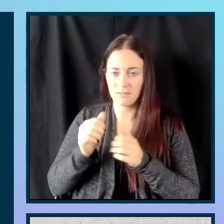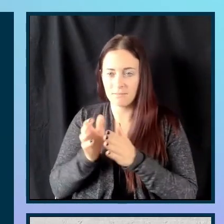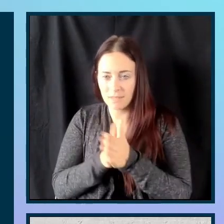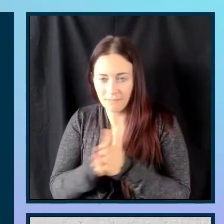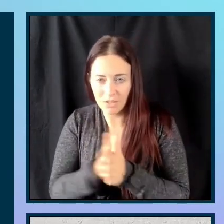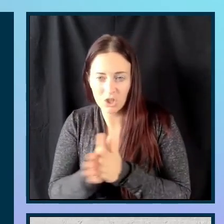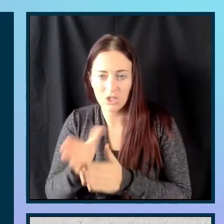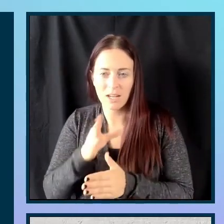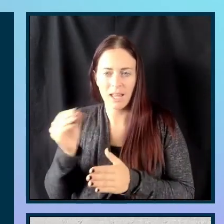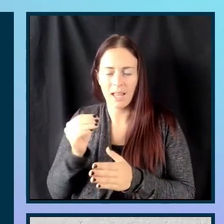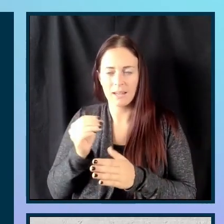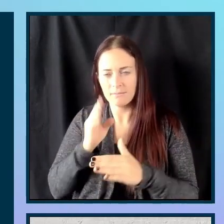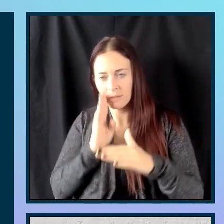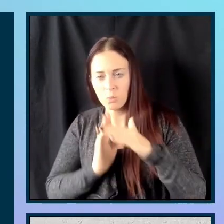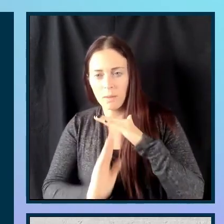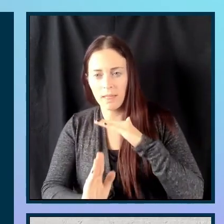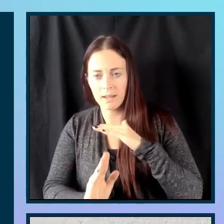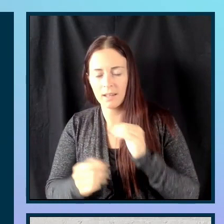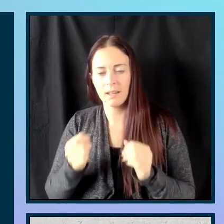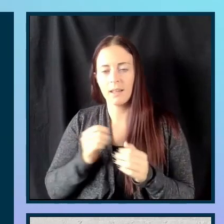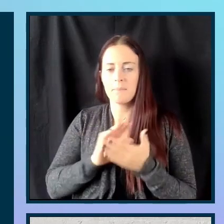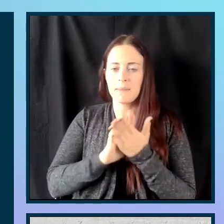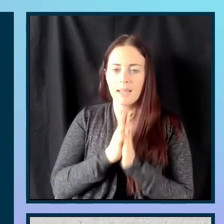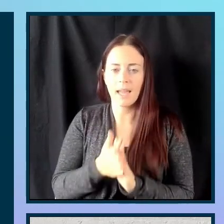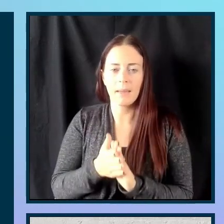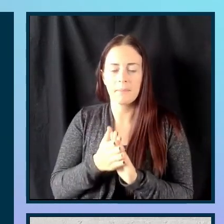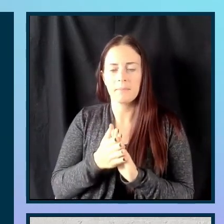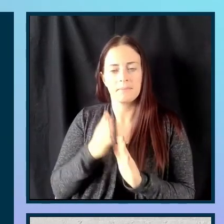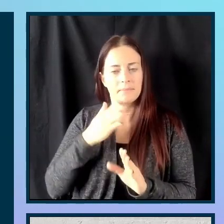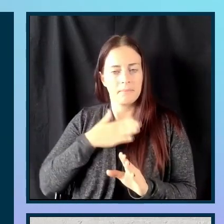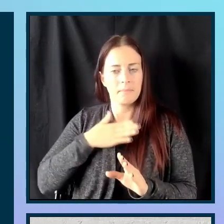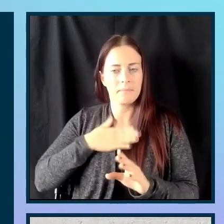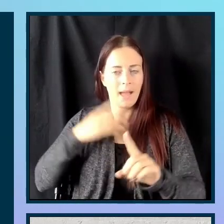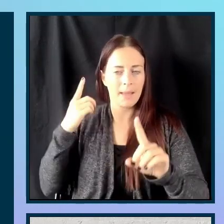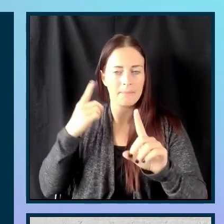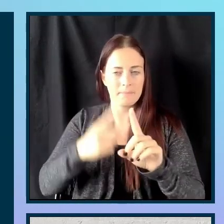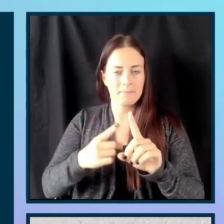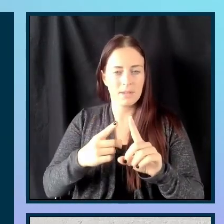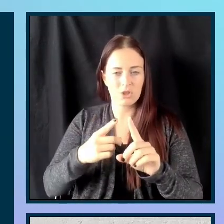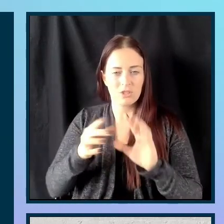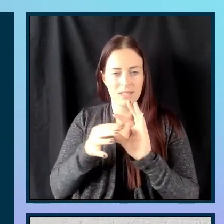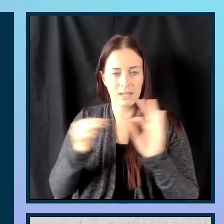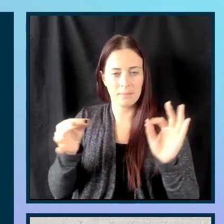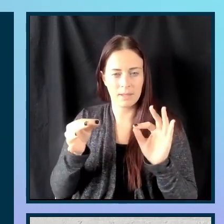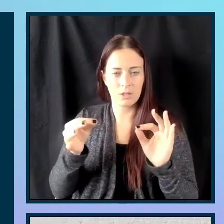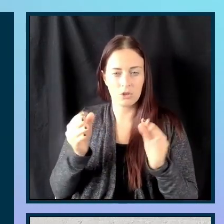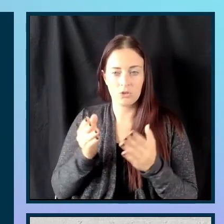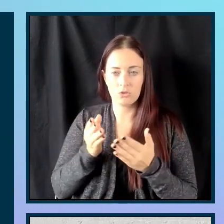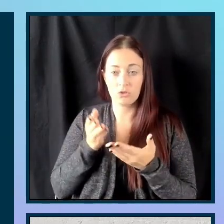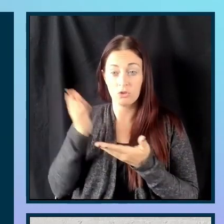and turned it into a powerful mission statement, "Serve widely, give greatly."